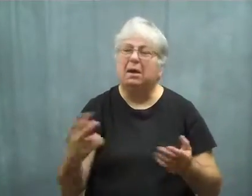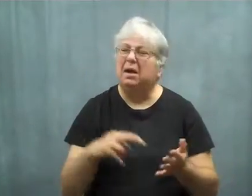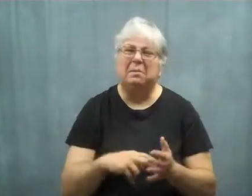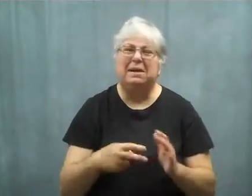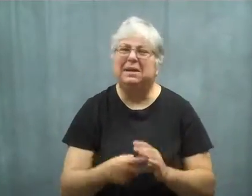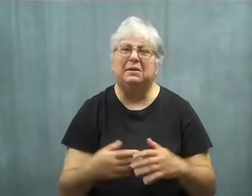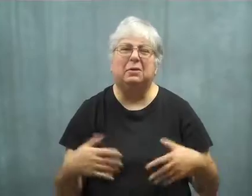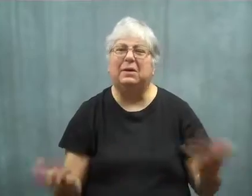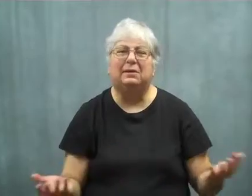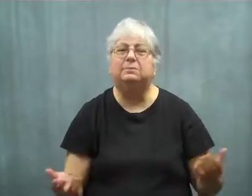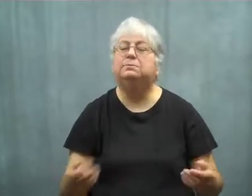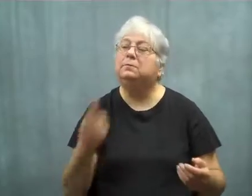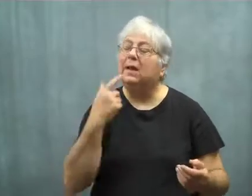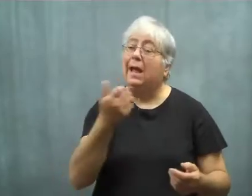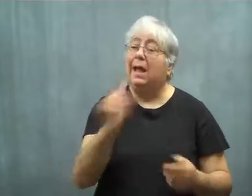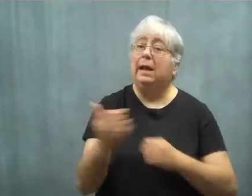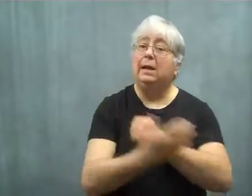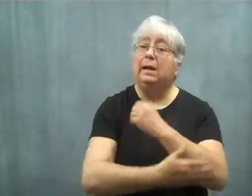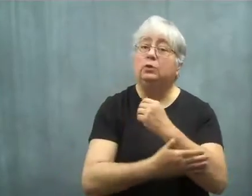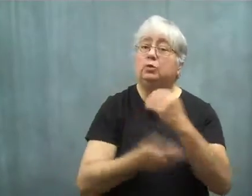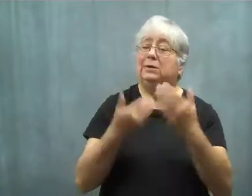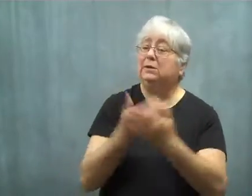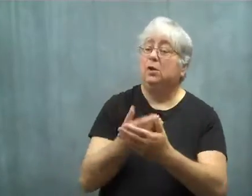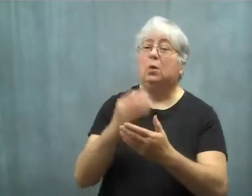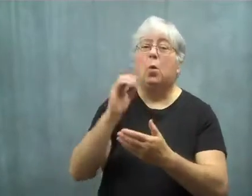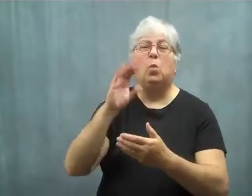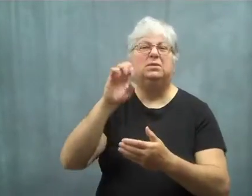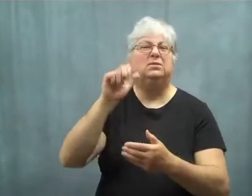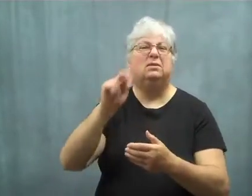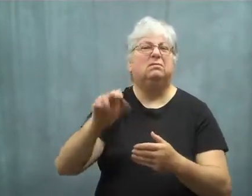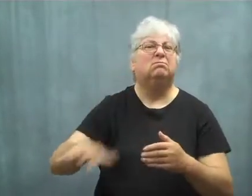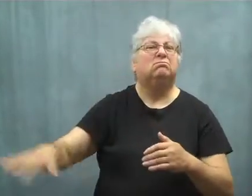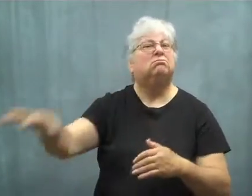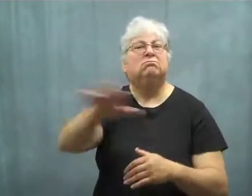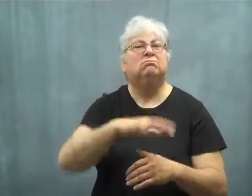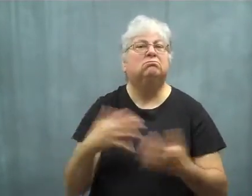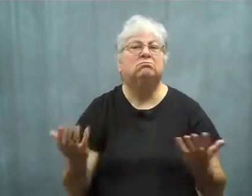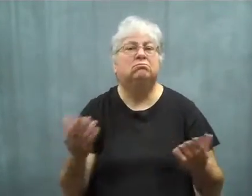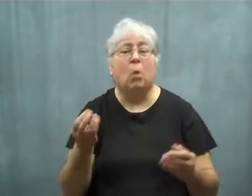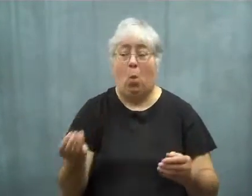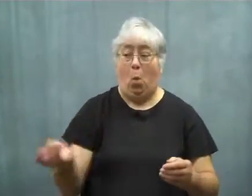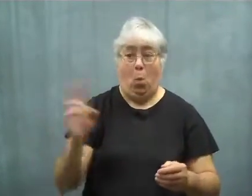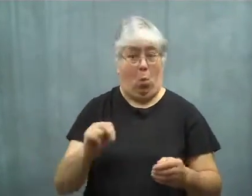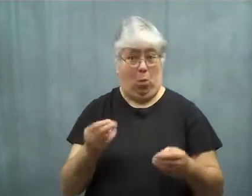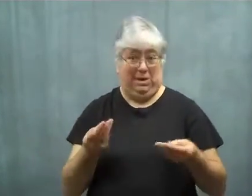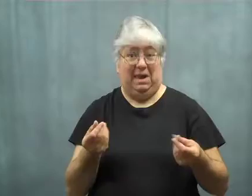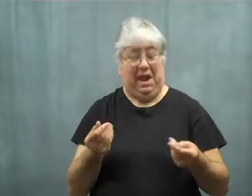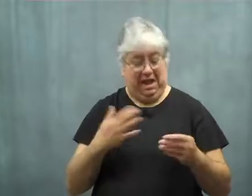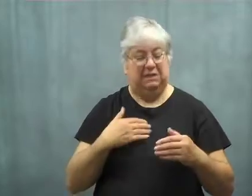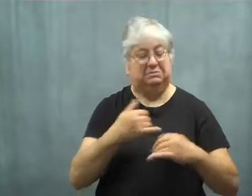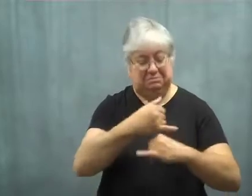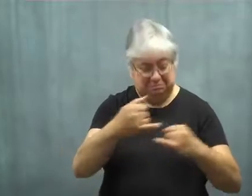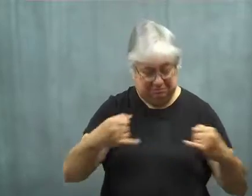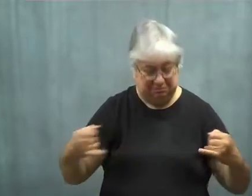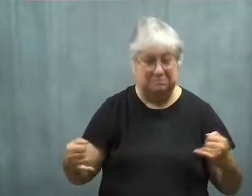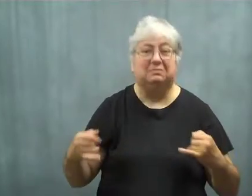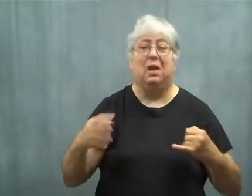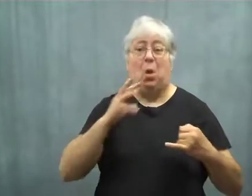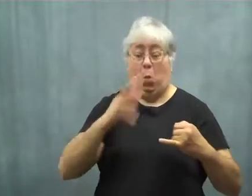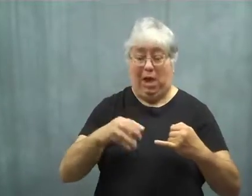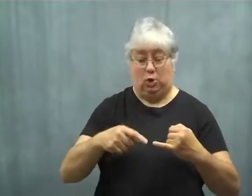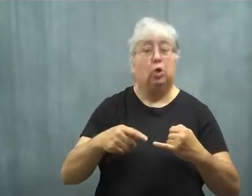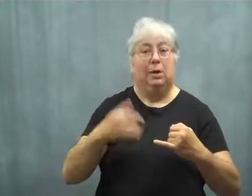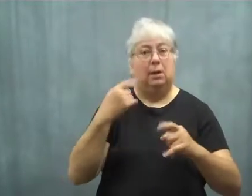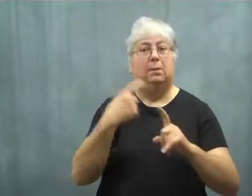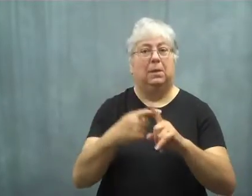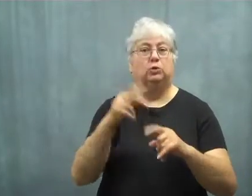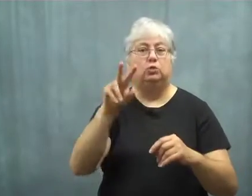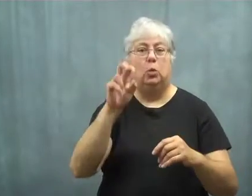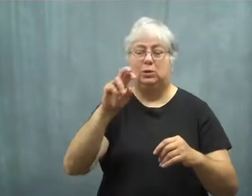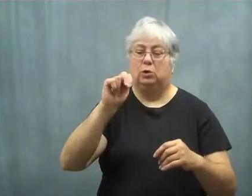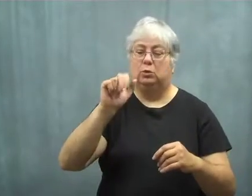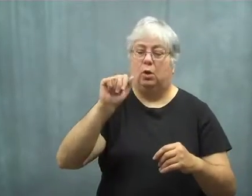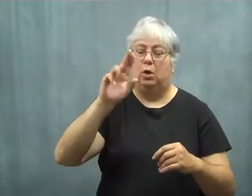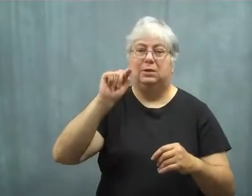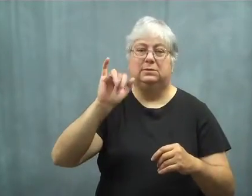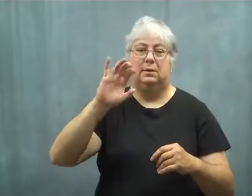Any country near the ocean